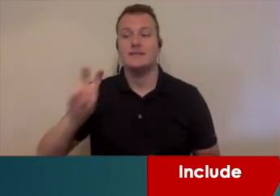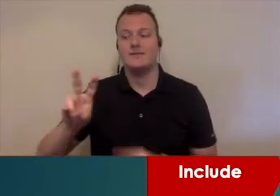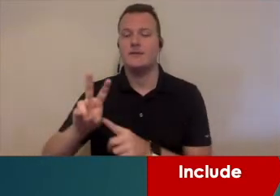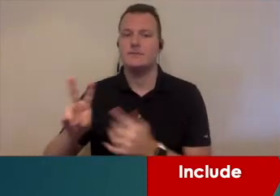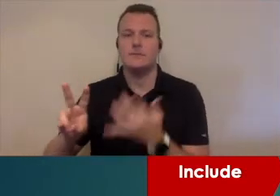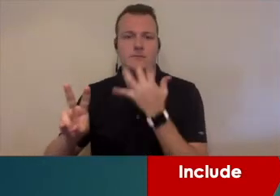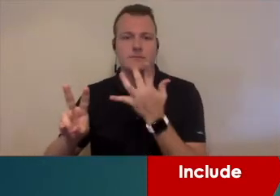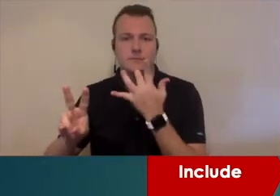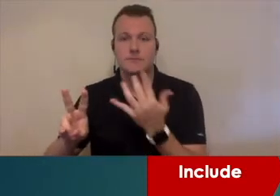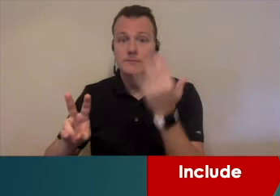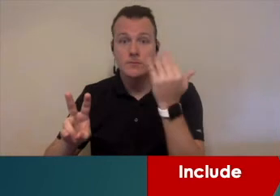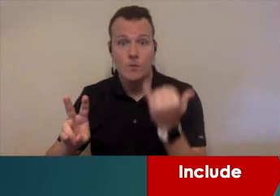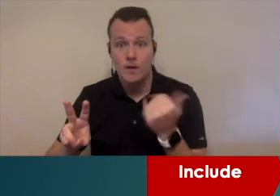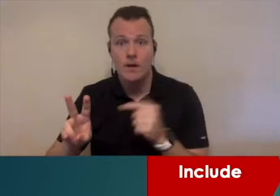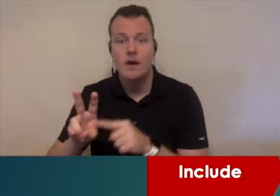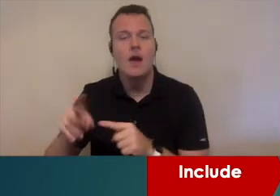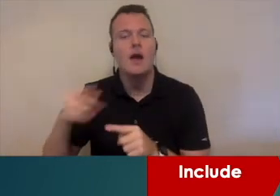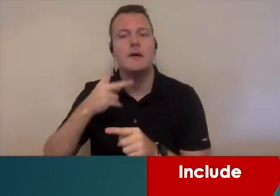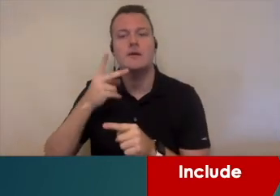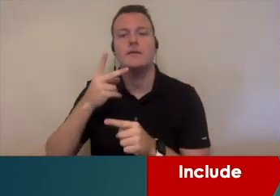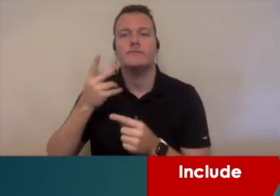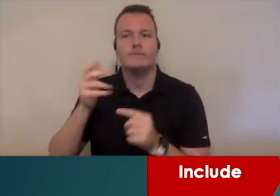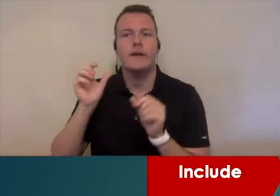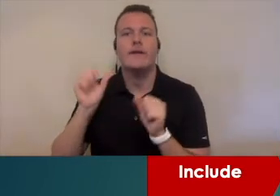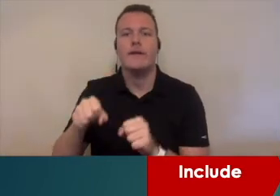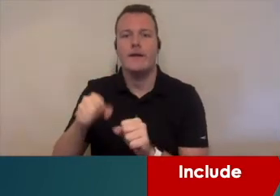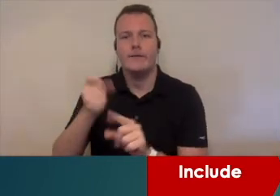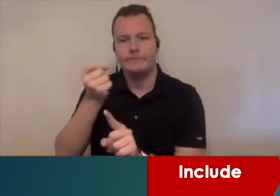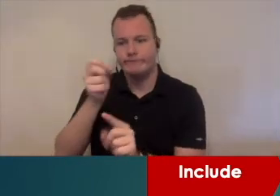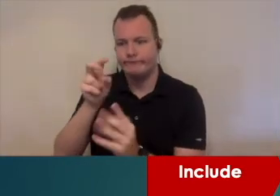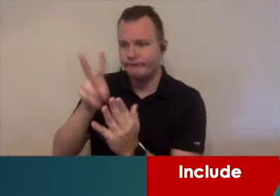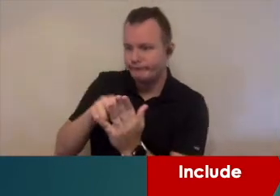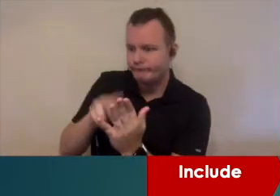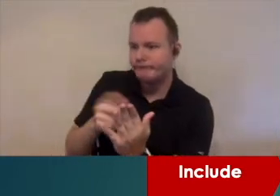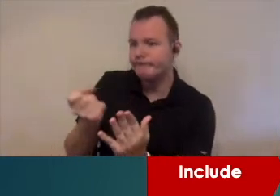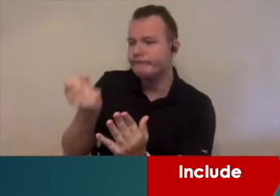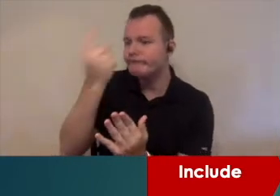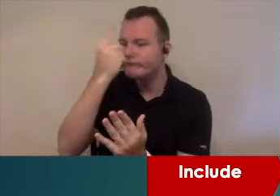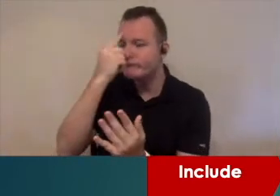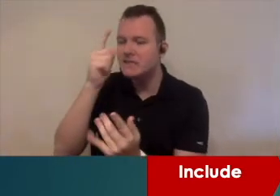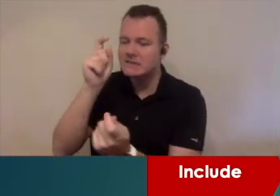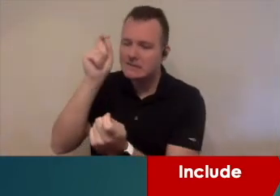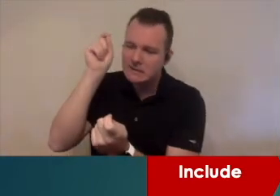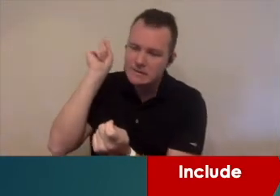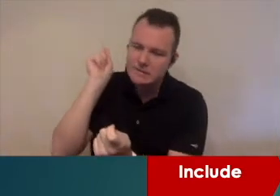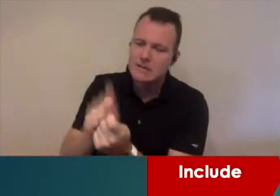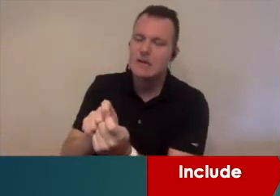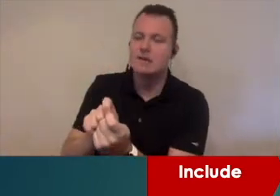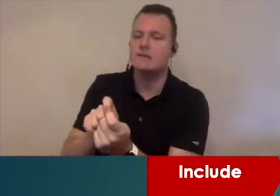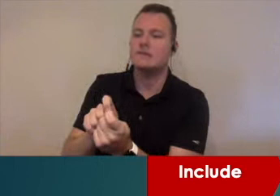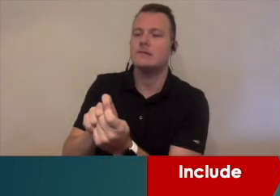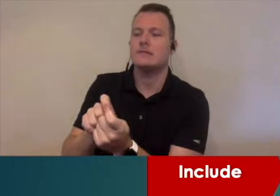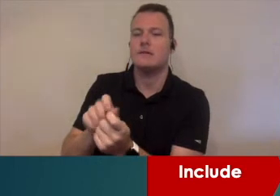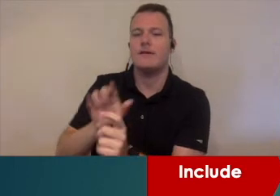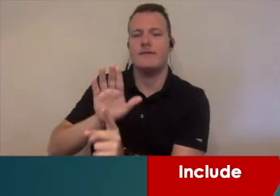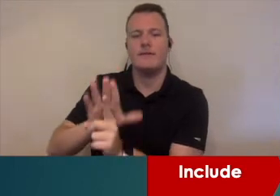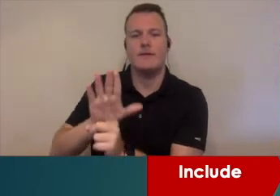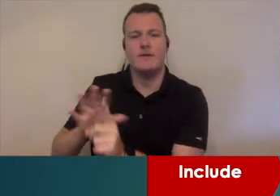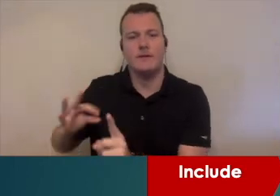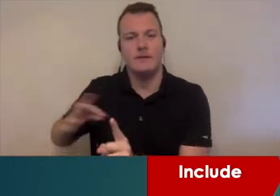curriculum vitae is because I can see exactly what the the candidate has done,